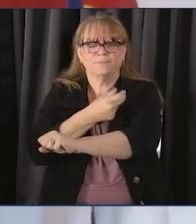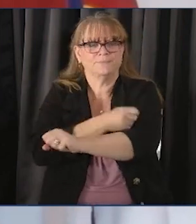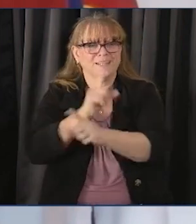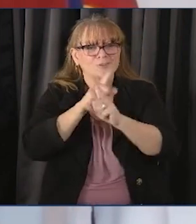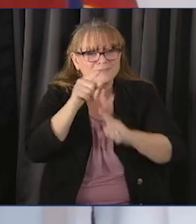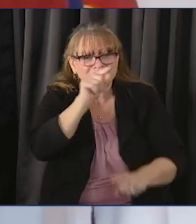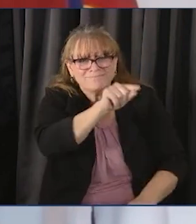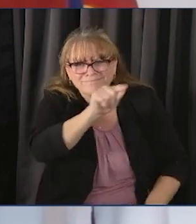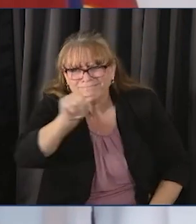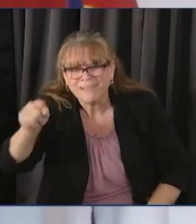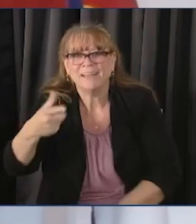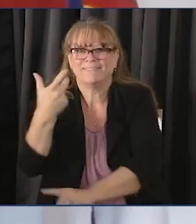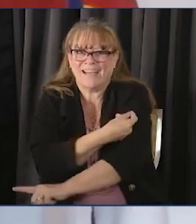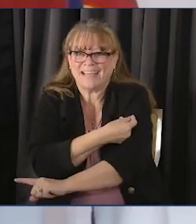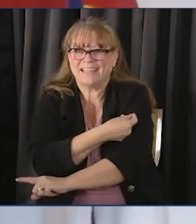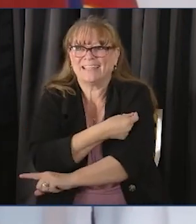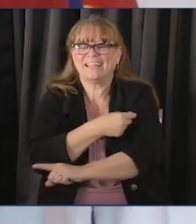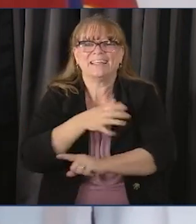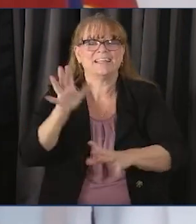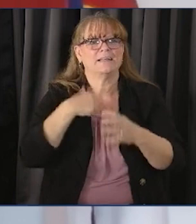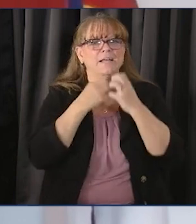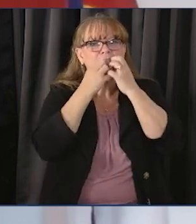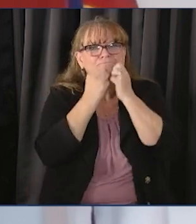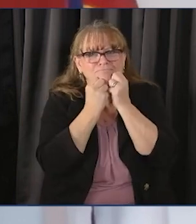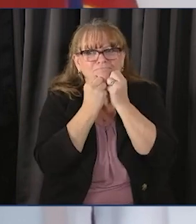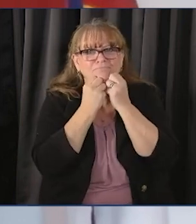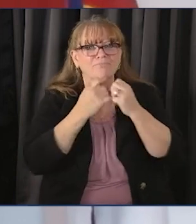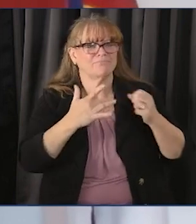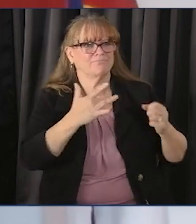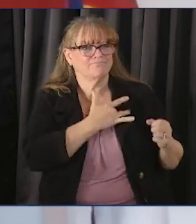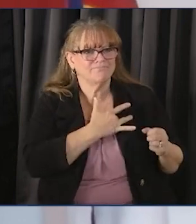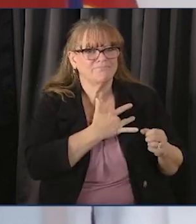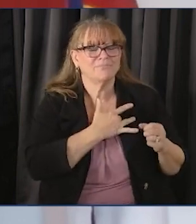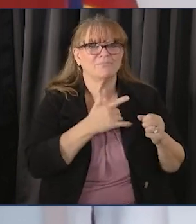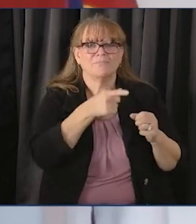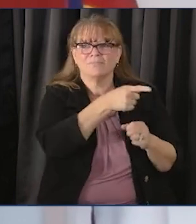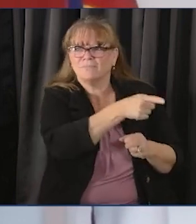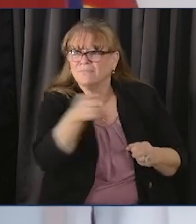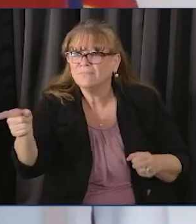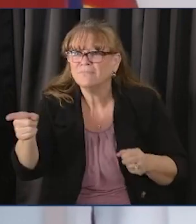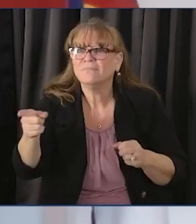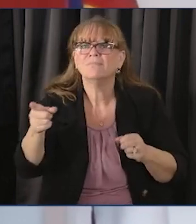who are looking forward to hearing from their friends each week as more and more folks are